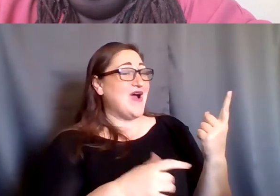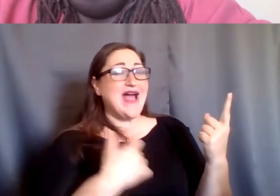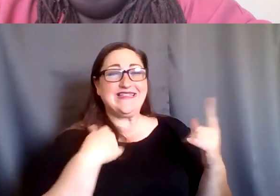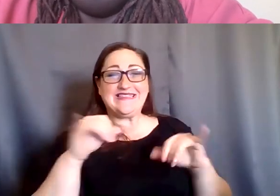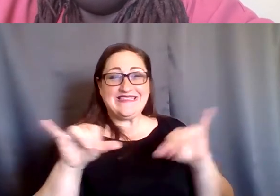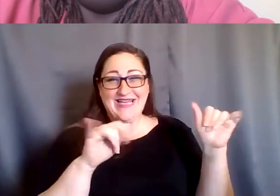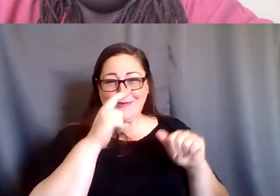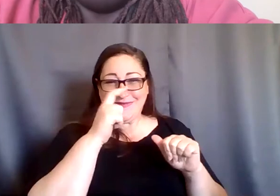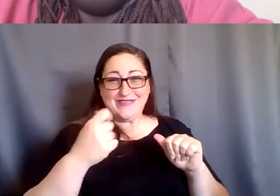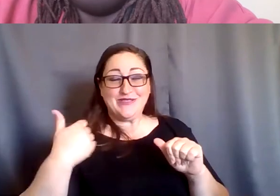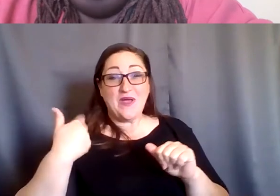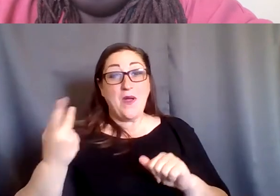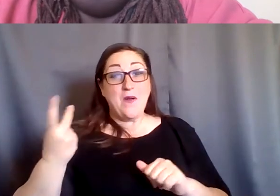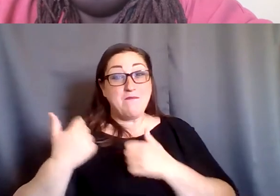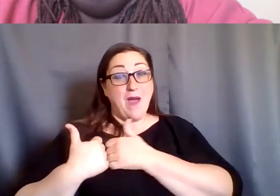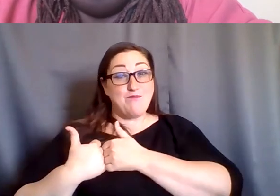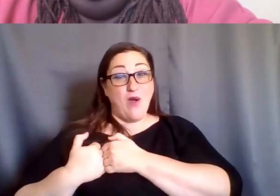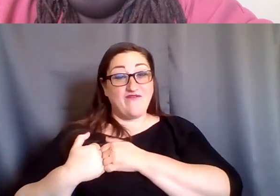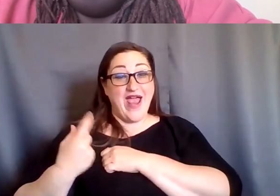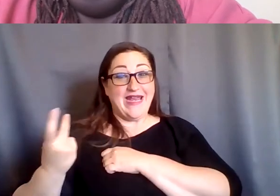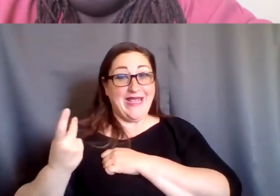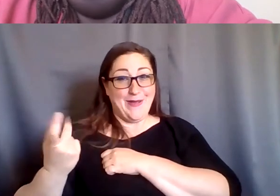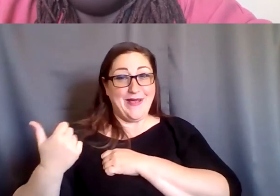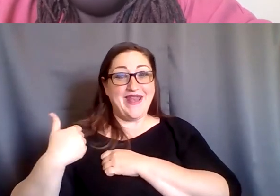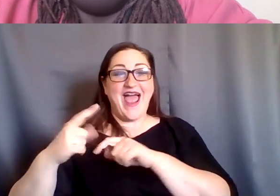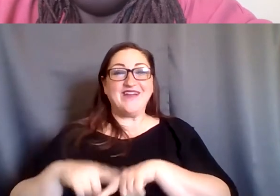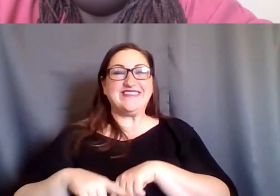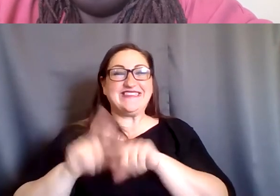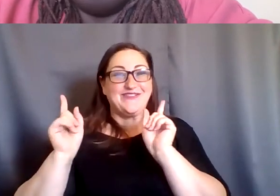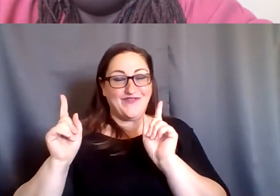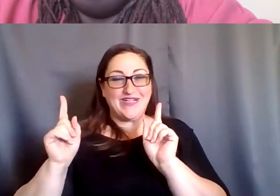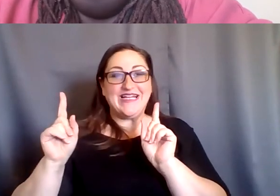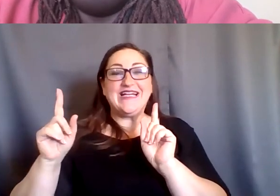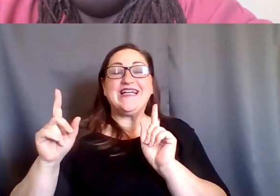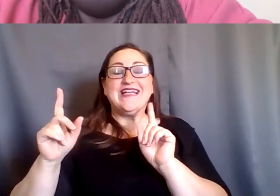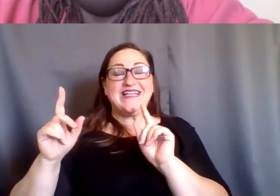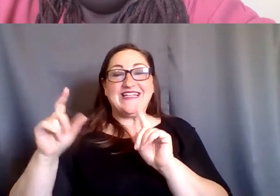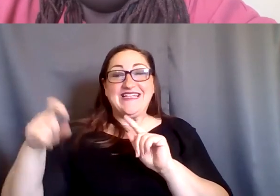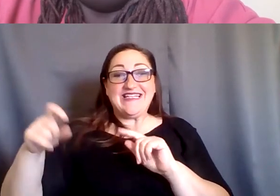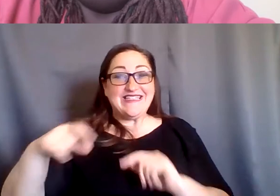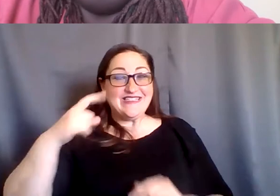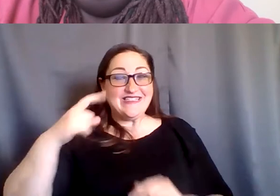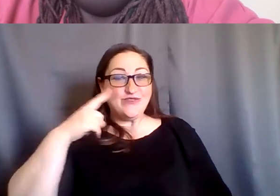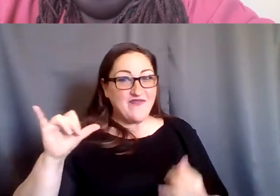but he has it on his right side of his body and I have it from the waist down. So we have very different needs when it comes to just even getting into our own apartments.